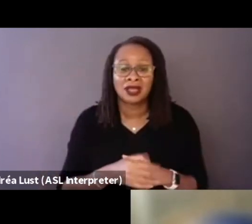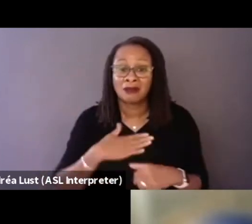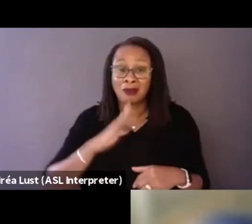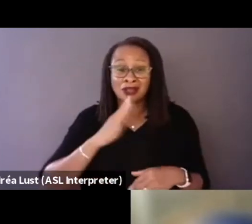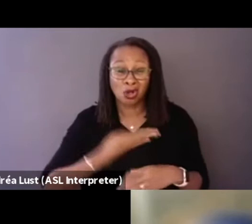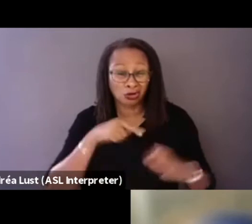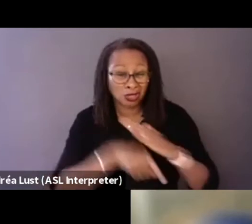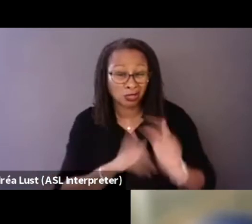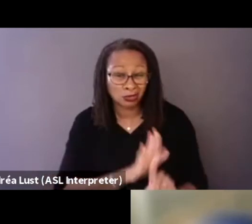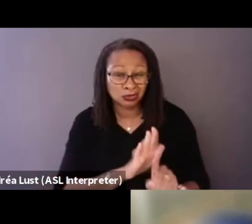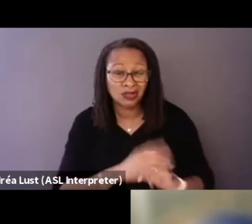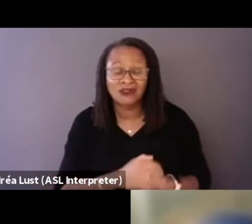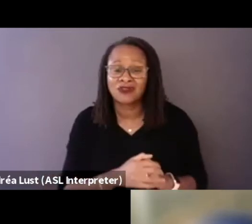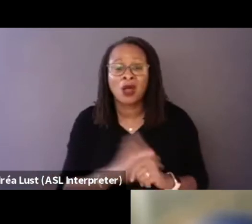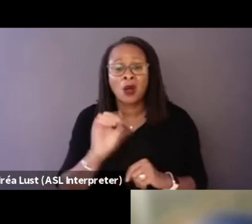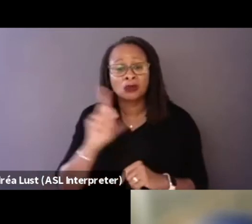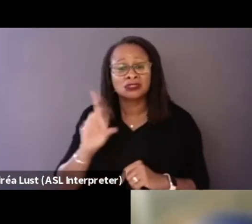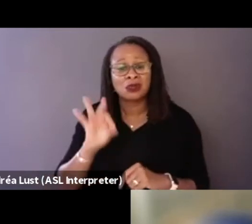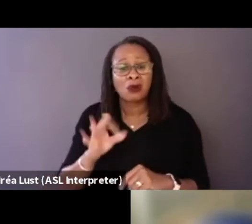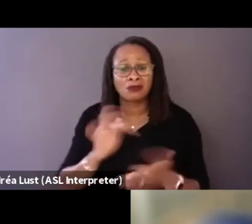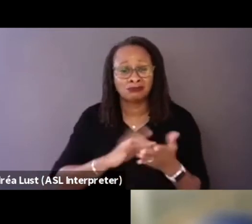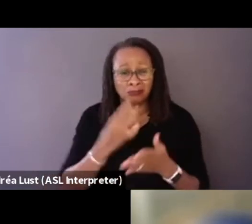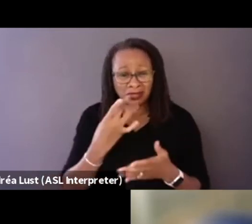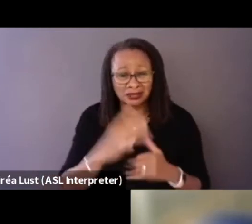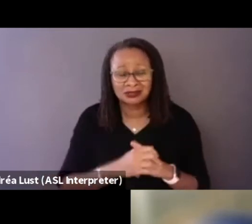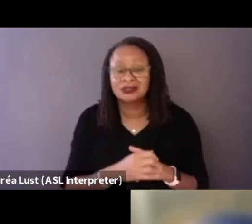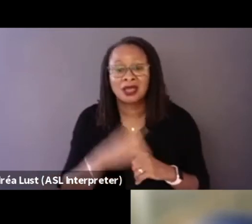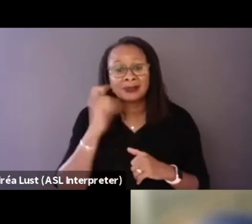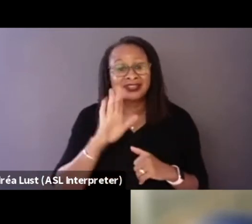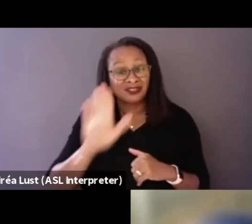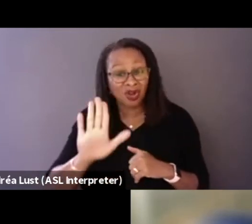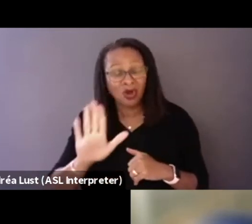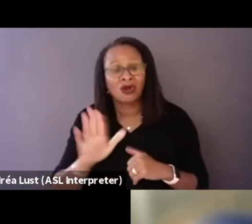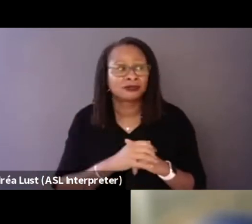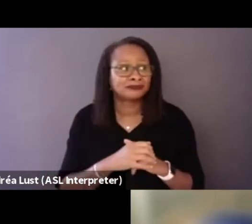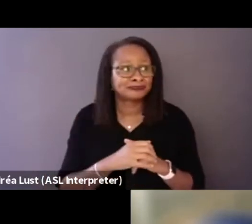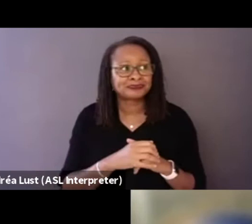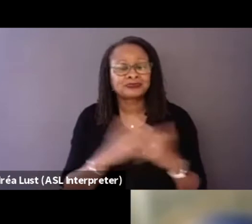And so in some ways, this movie is less about my intentions as a filmmaker